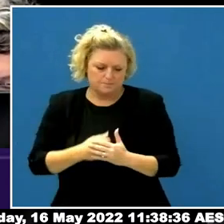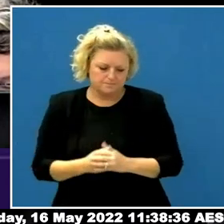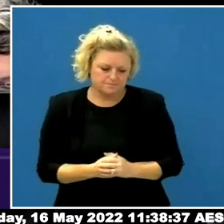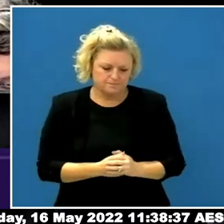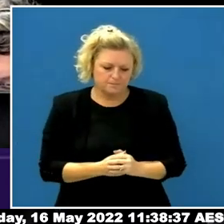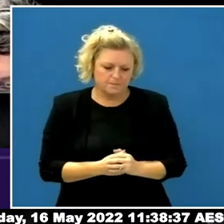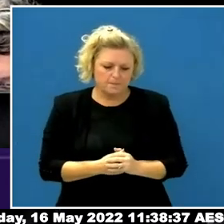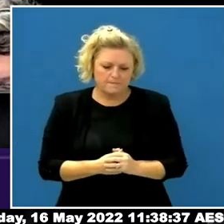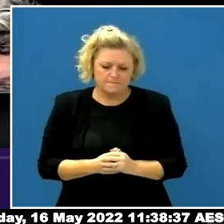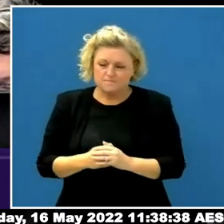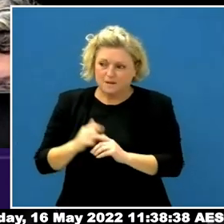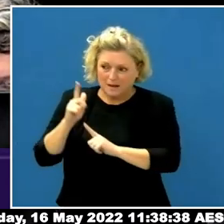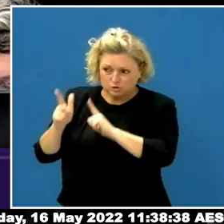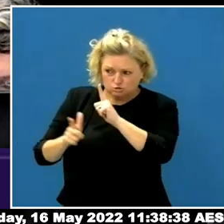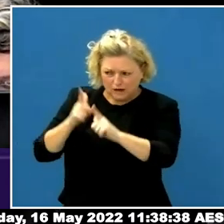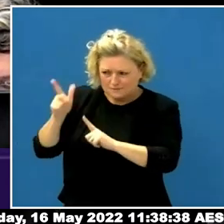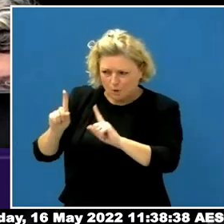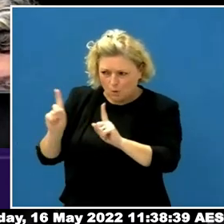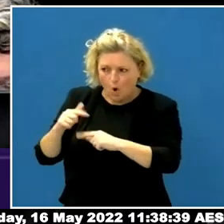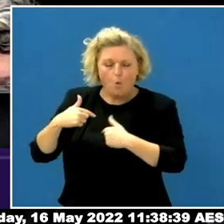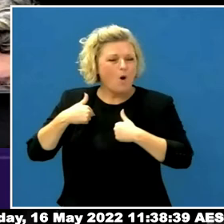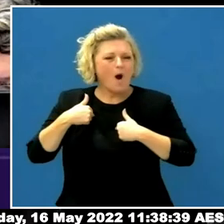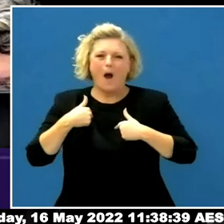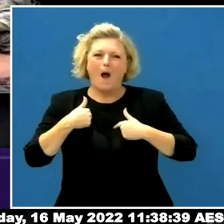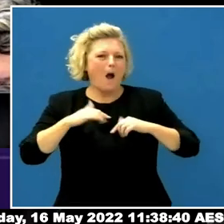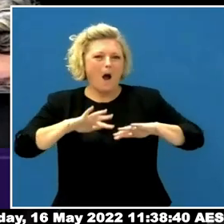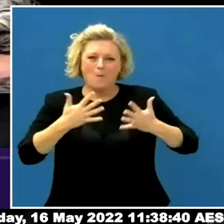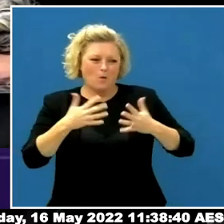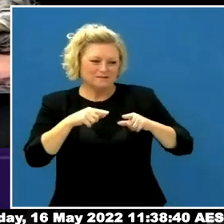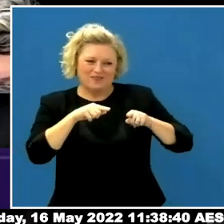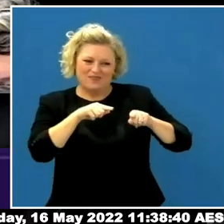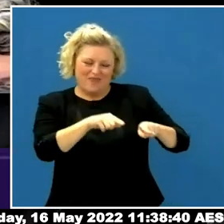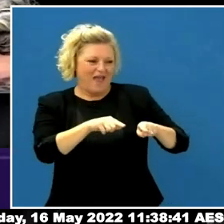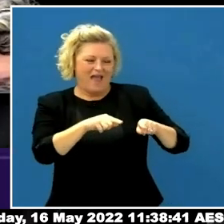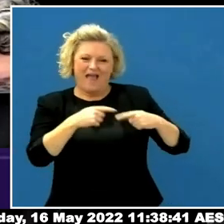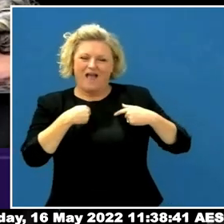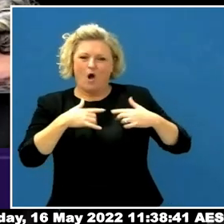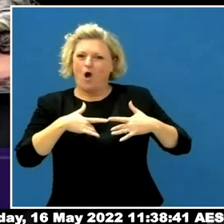I was never there. I'm pretty sure they used to come between 8 and 8.30.